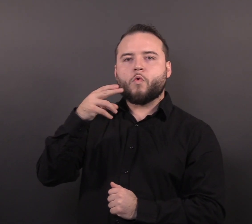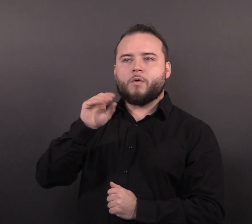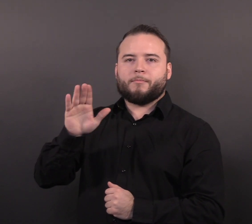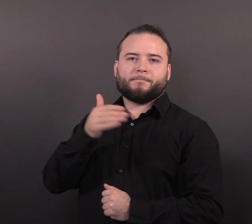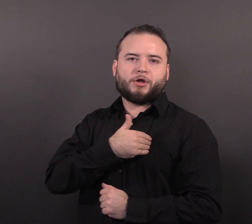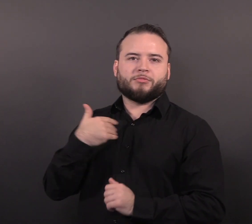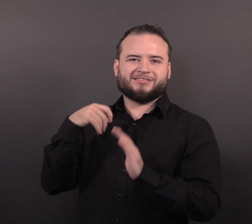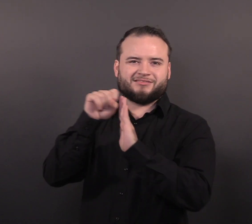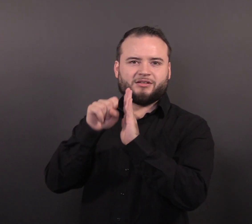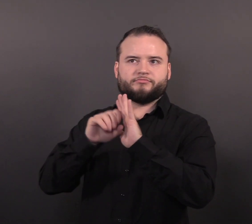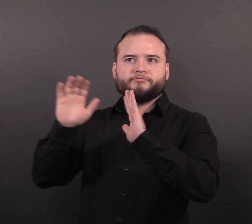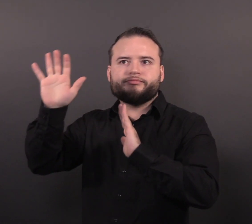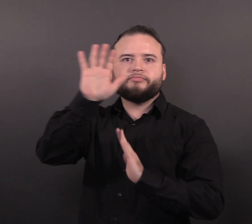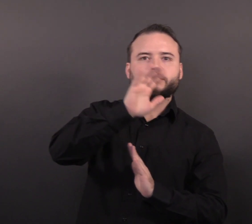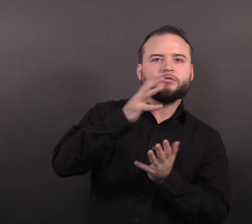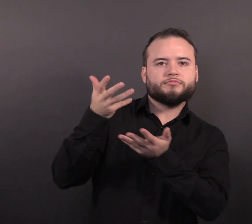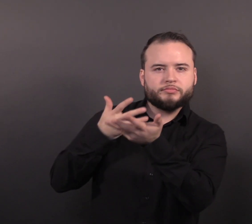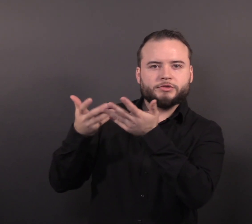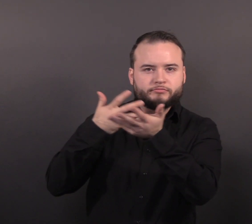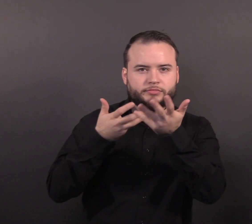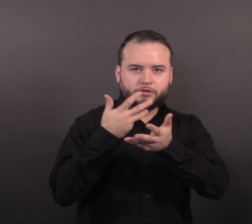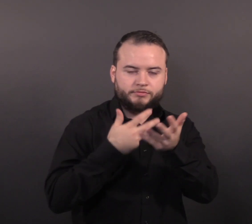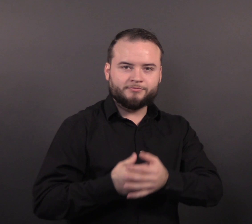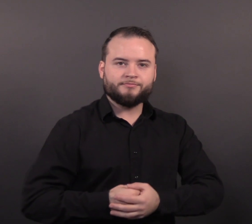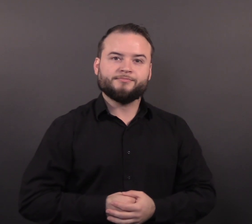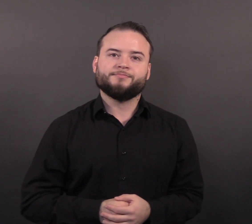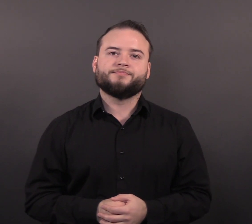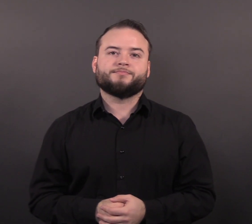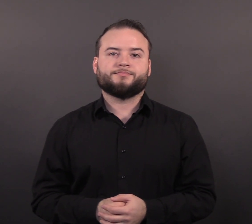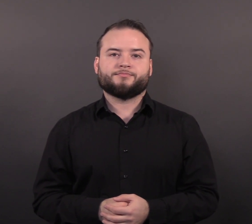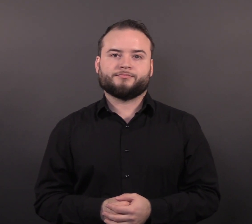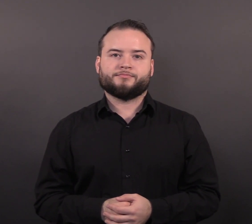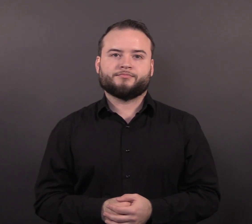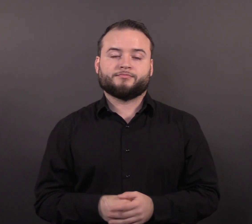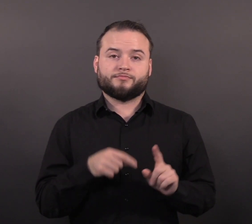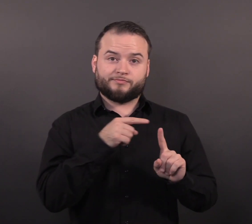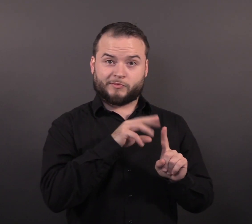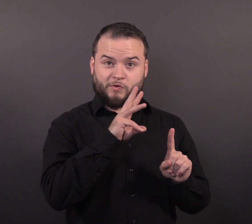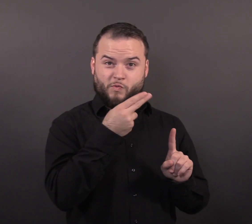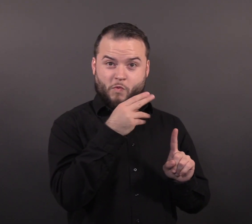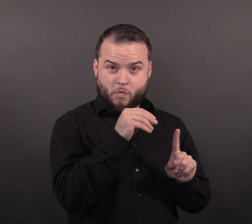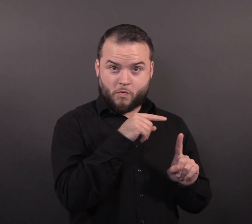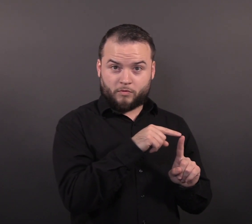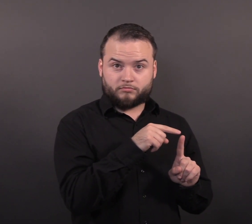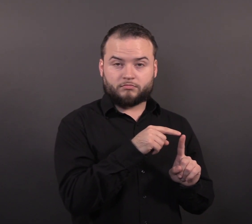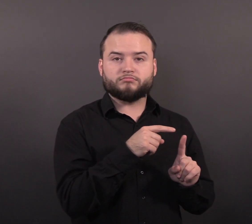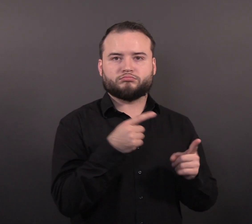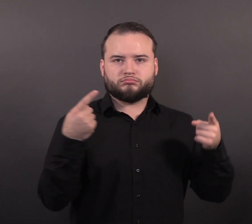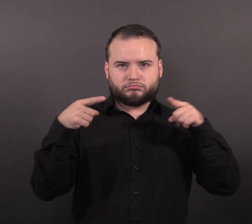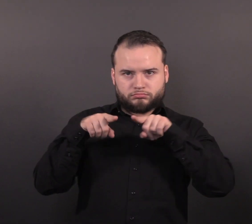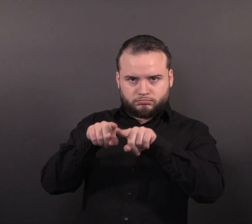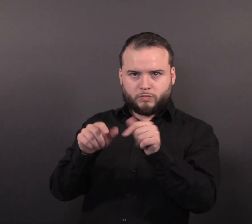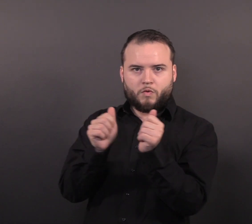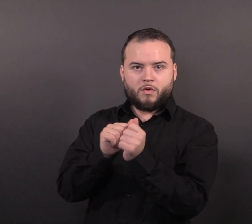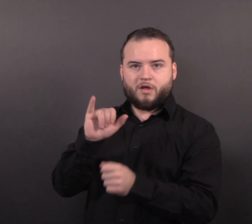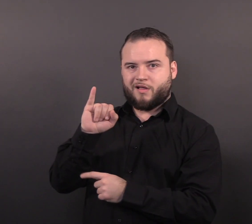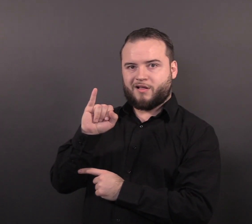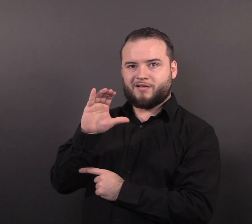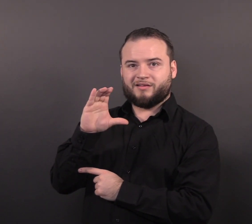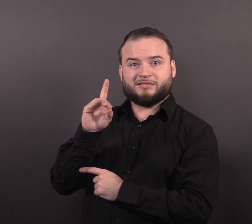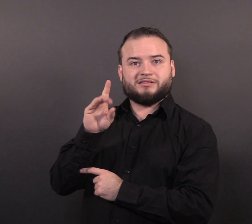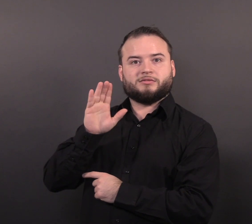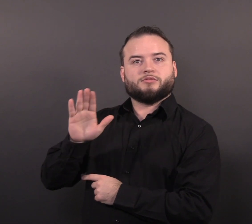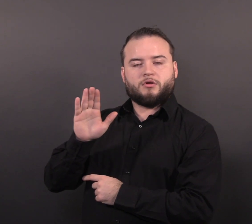WHO, in accordance with the ICD update process, held consultations to gather